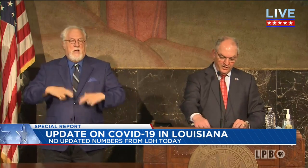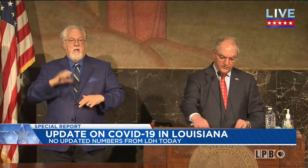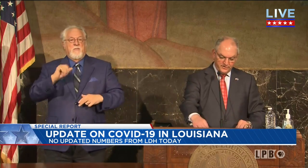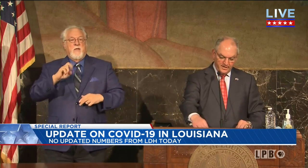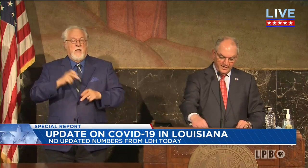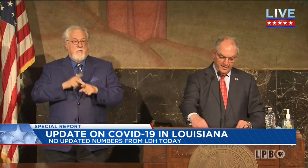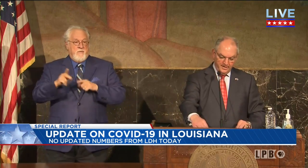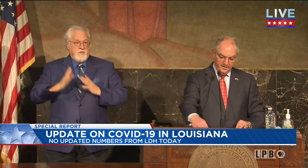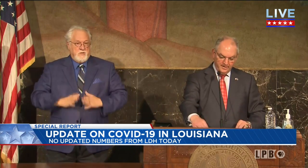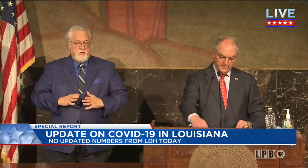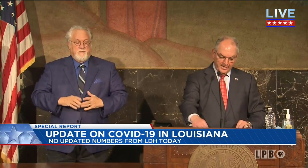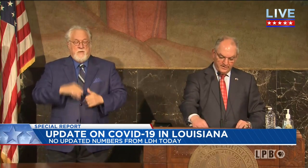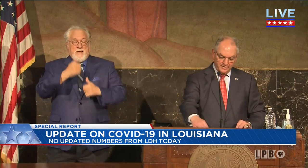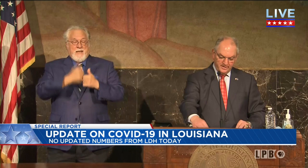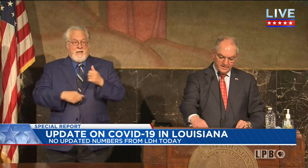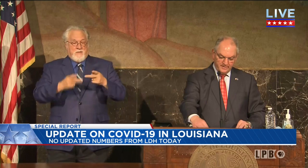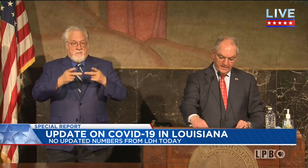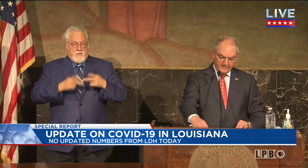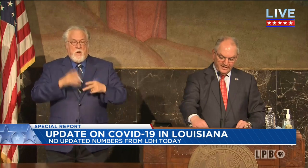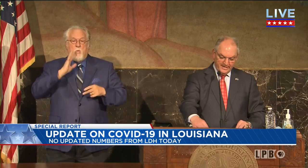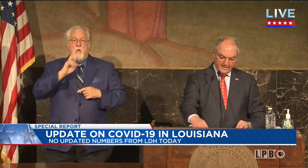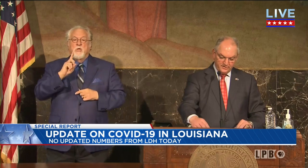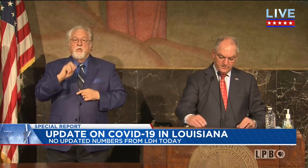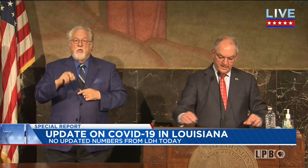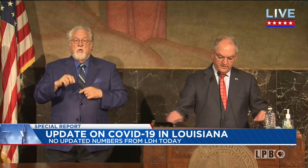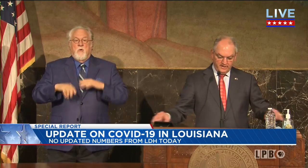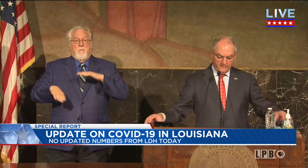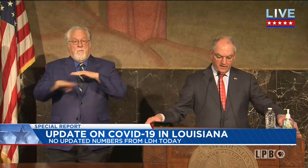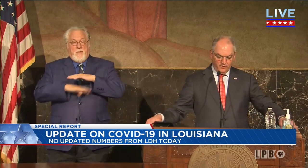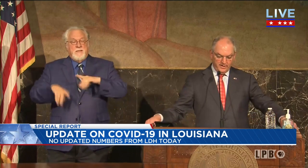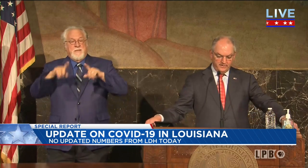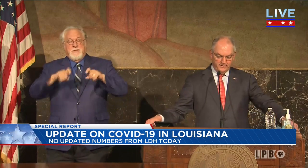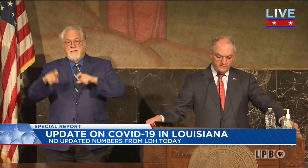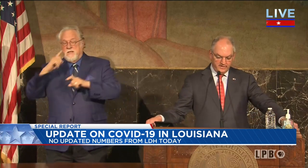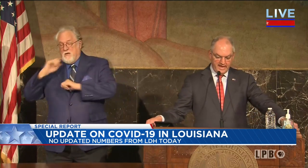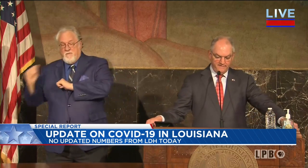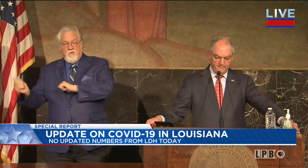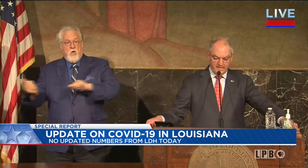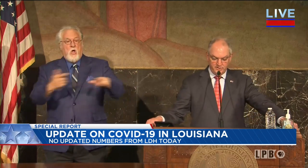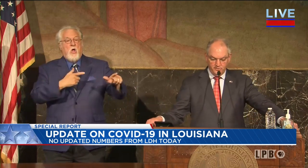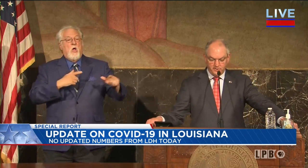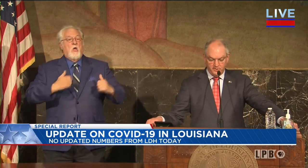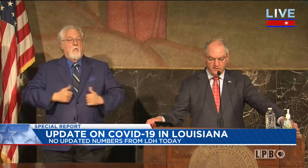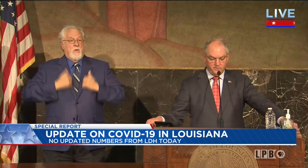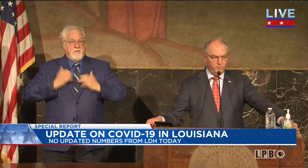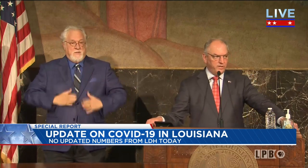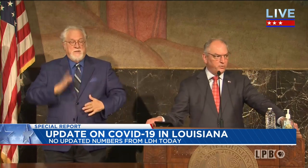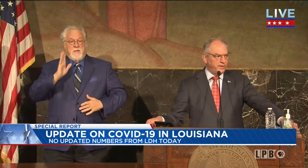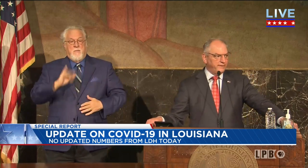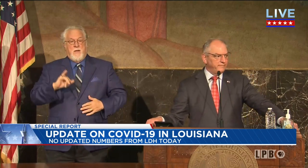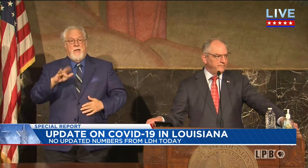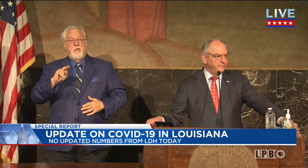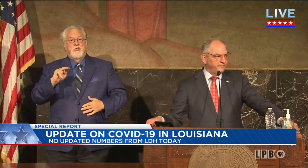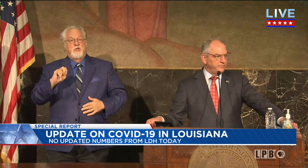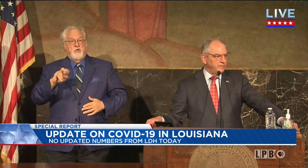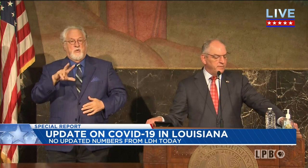REGISTERS AND OWNERS OF COVID-19 TESTING OF RESIDENTS AND STAFF AND HEALTHCARE PROFESSIONALS.